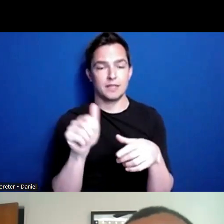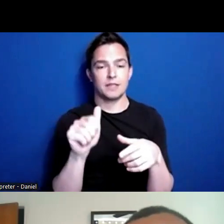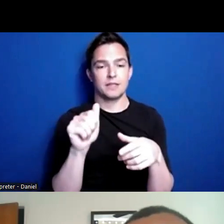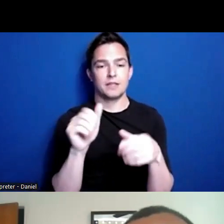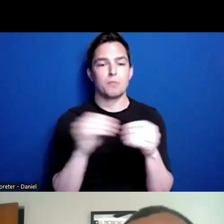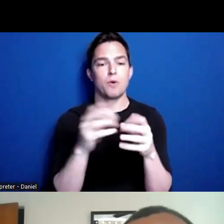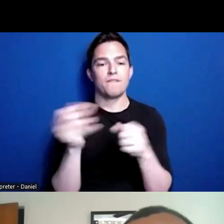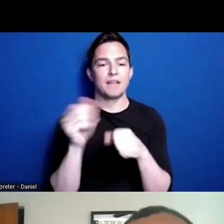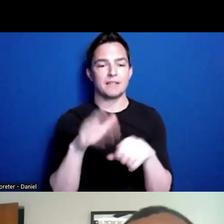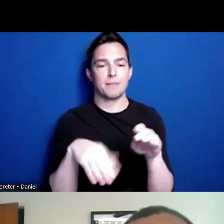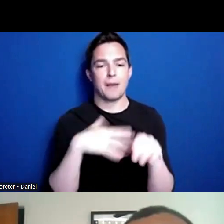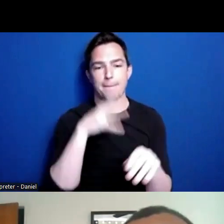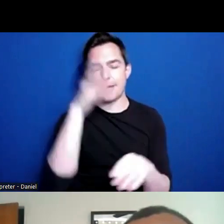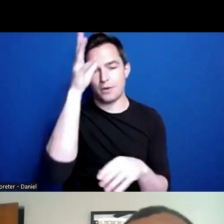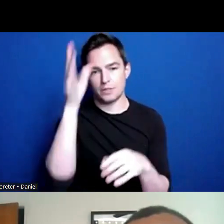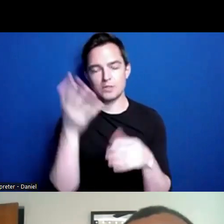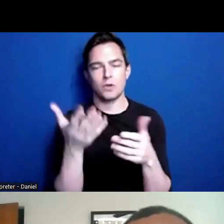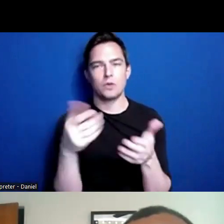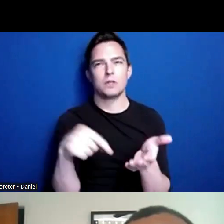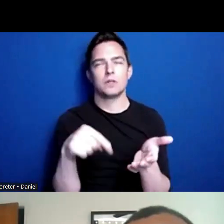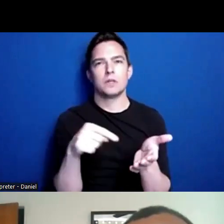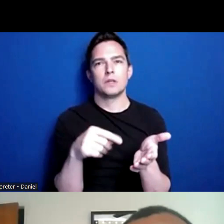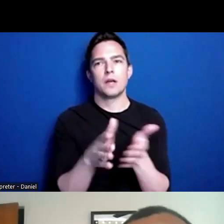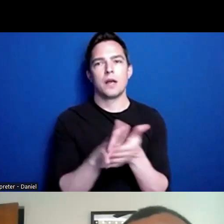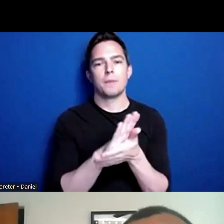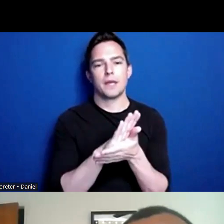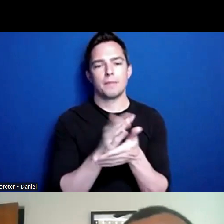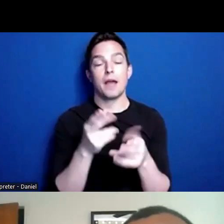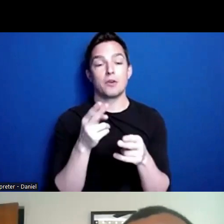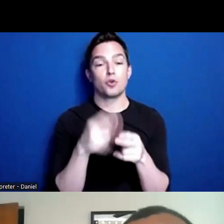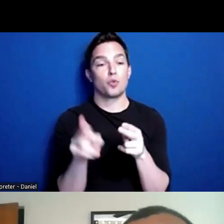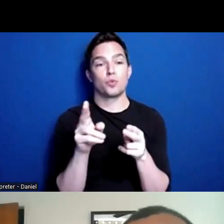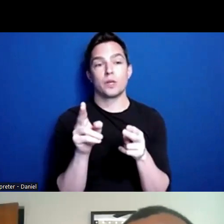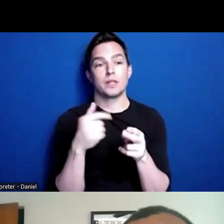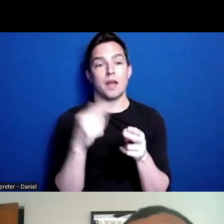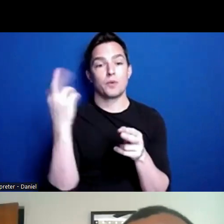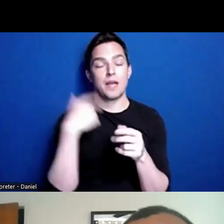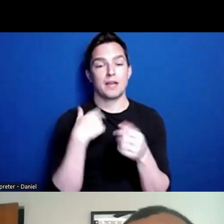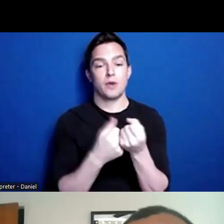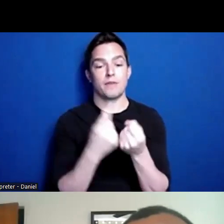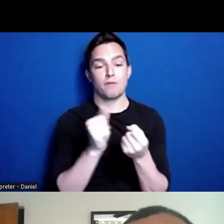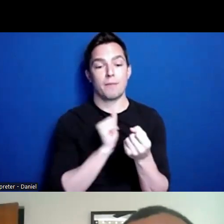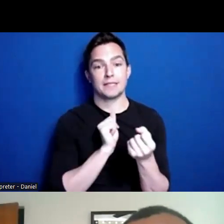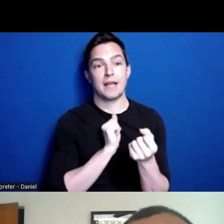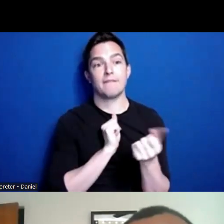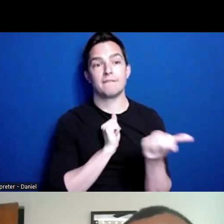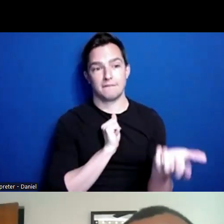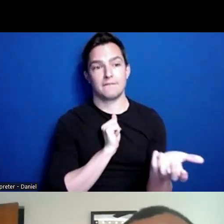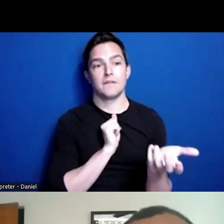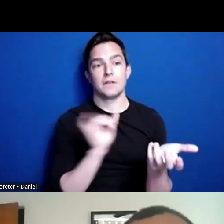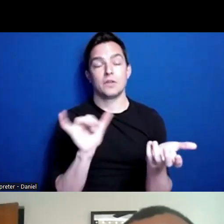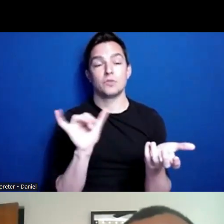it kind of became-- I quickly realized that I had to advocate for myself. And also helped